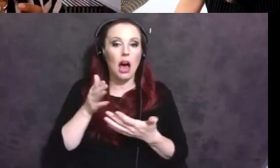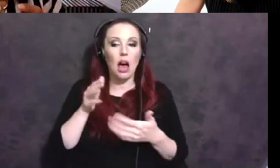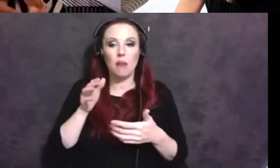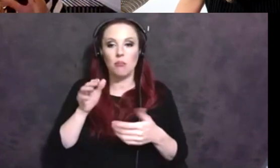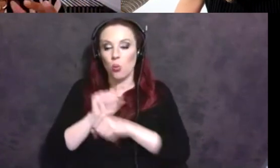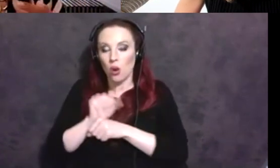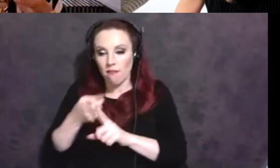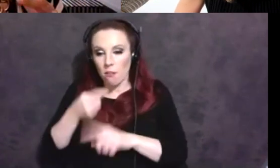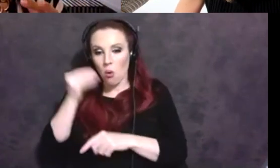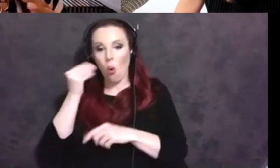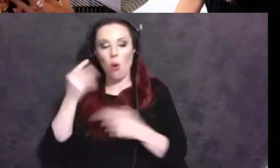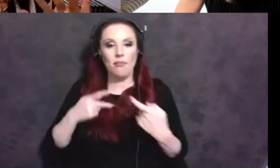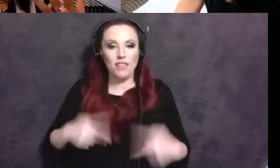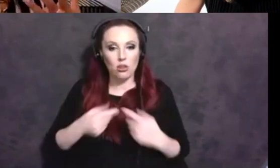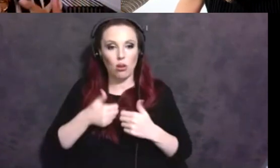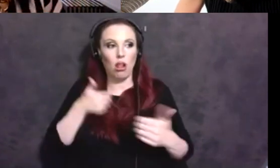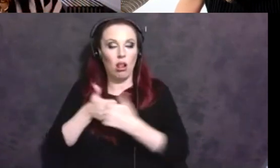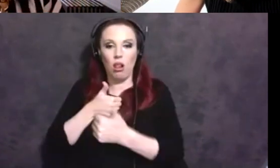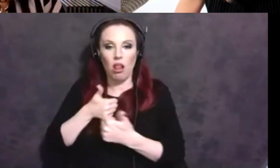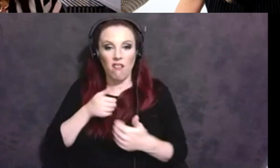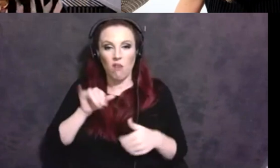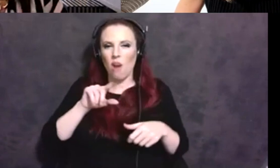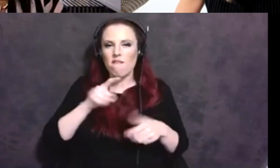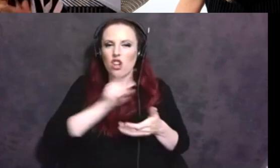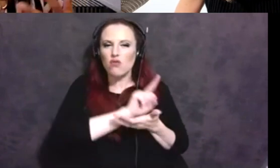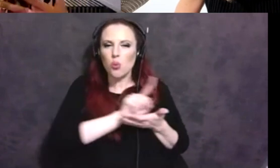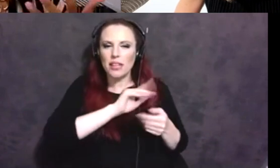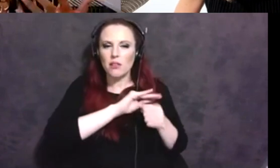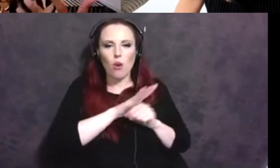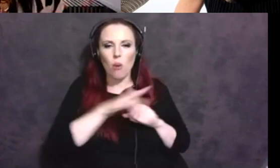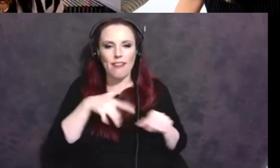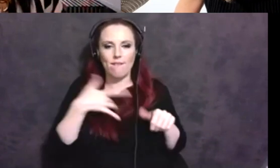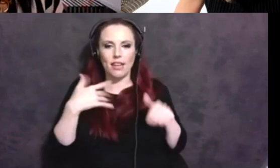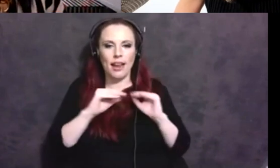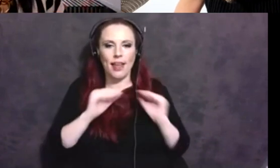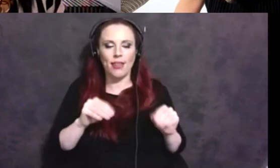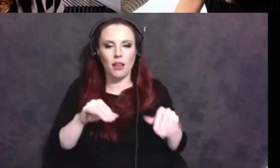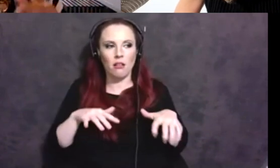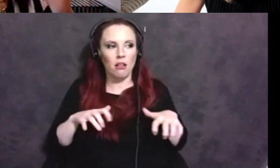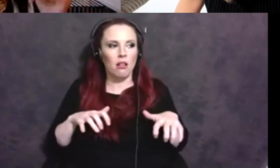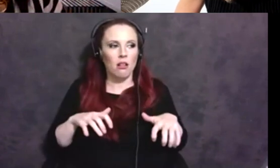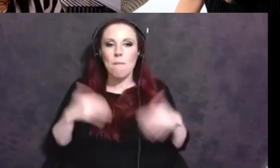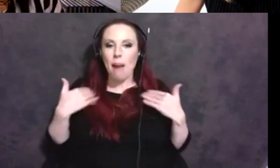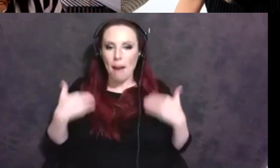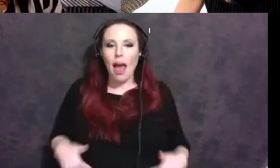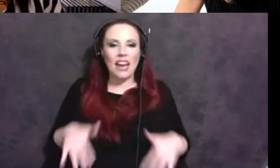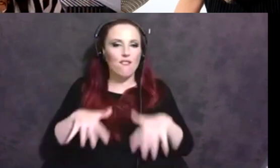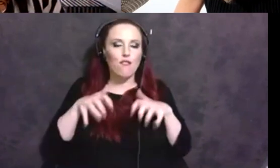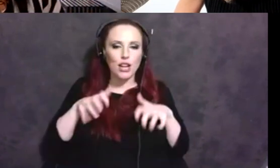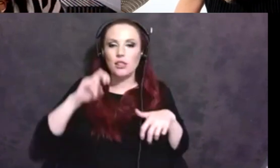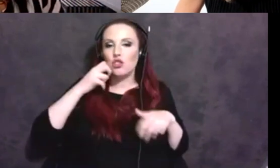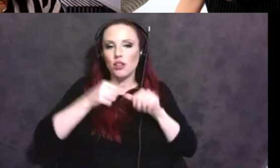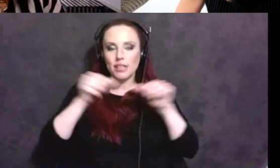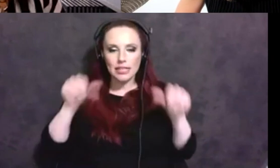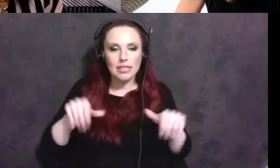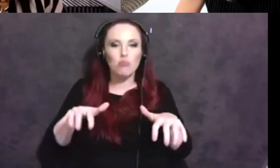when COVID hit and travel stopped, remote working and physical distancing all hit at